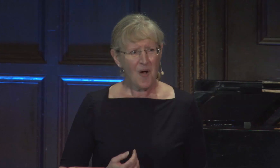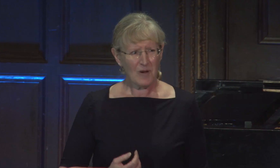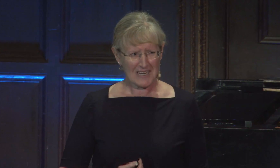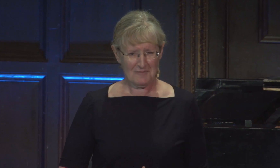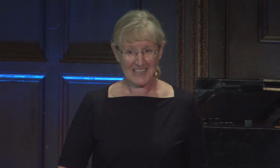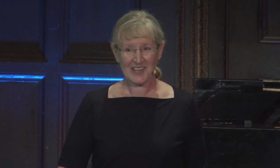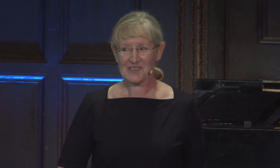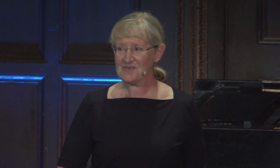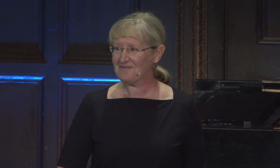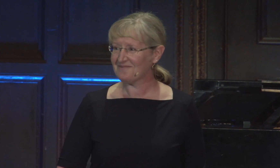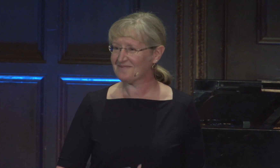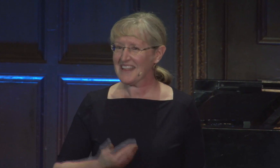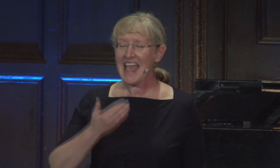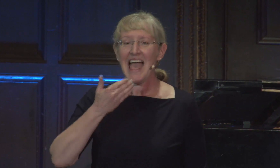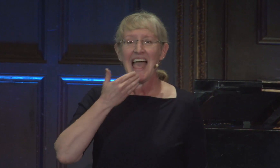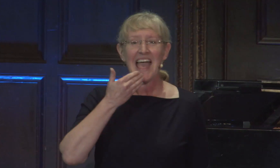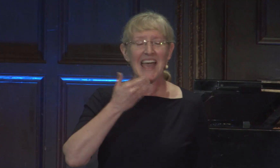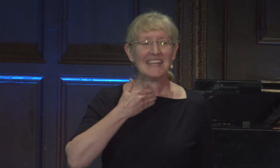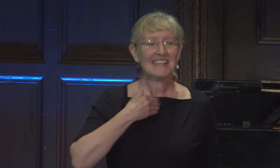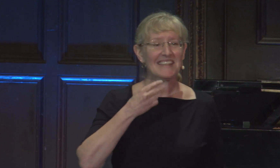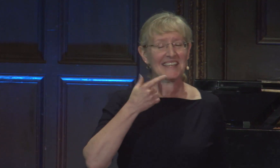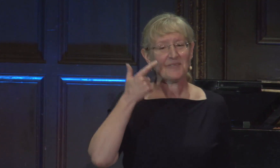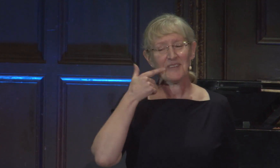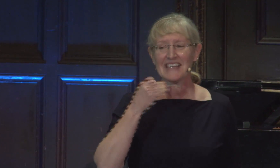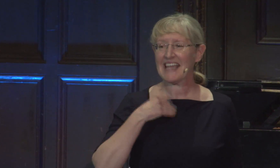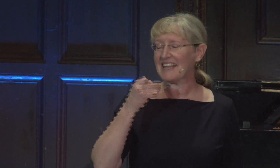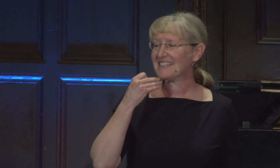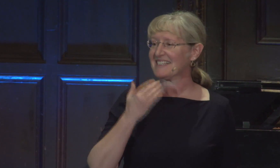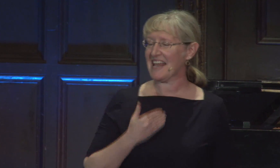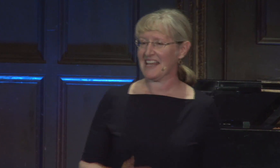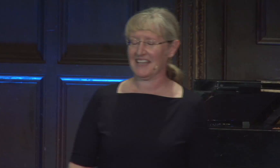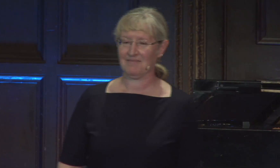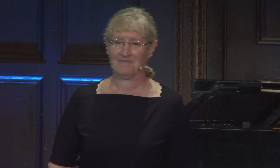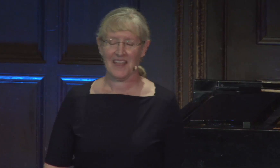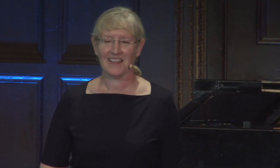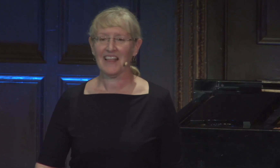What can we cue? Anything we can say